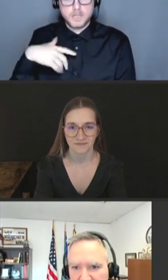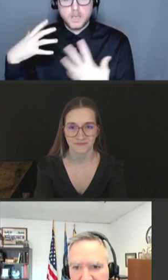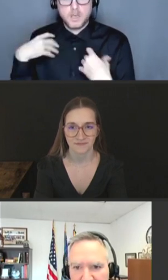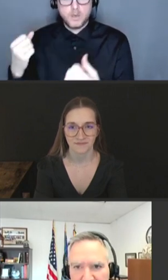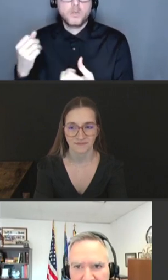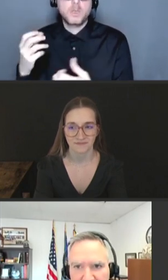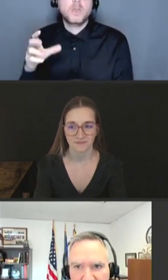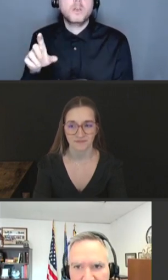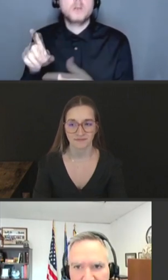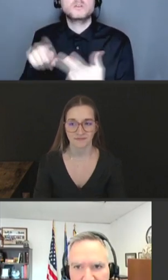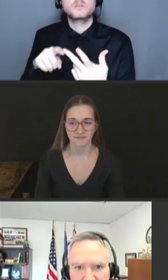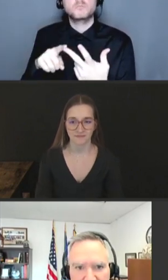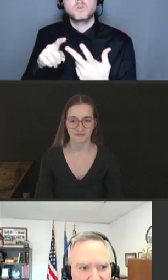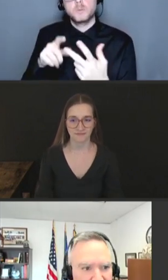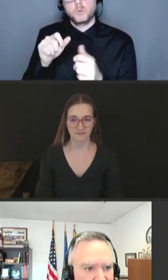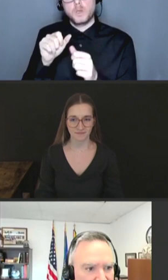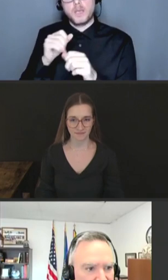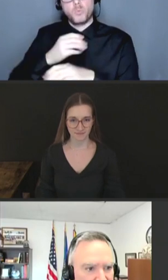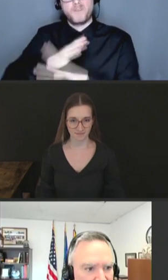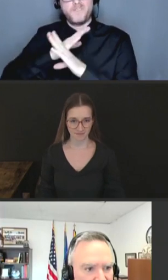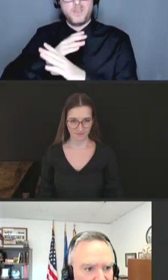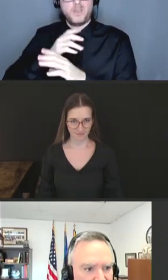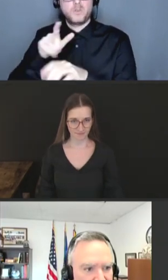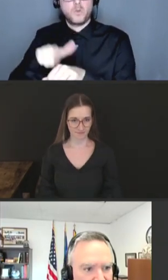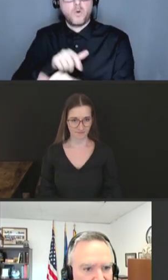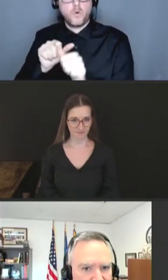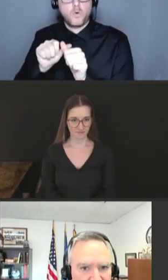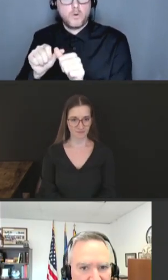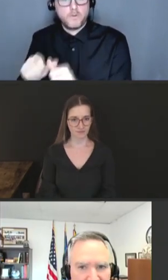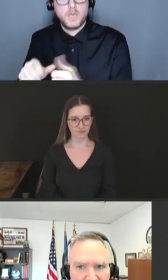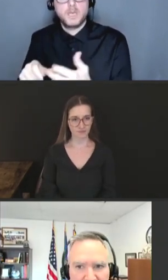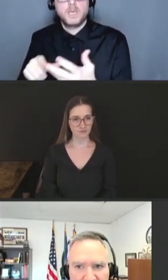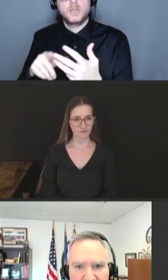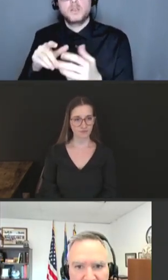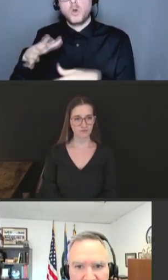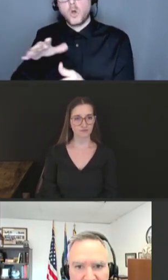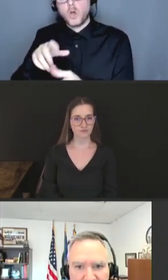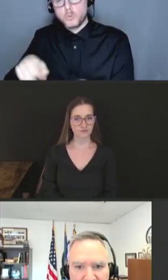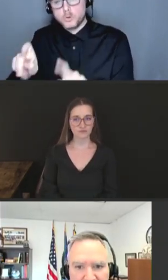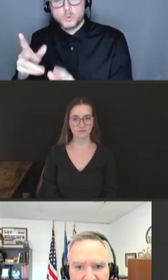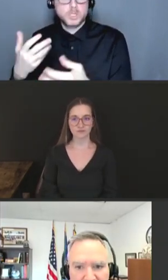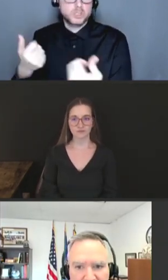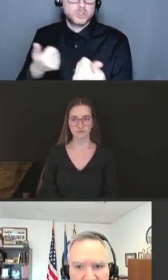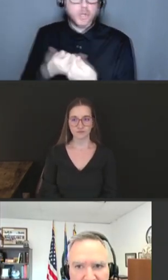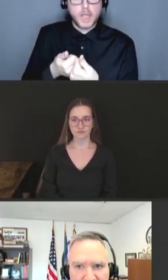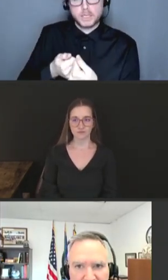ways to prevent long COVID, and opportunities and challenges in studying and preventing long COVID.